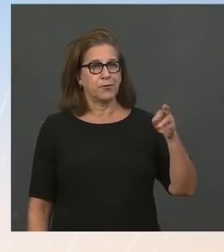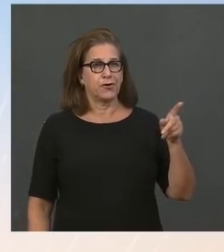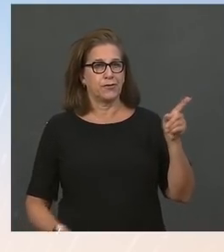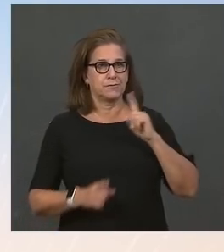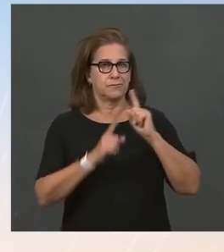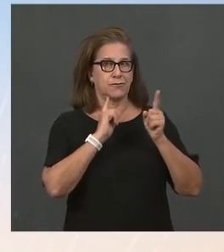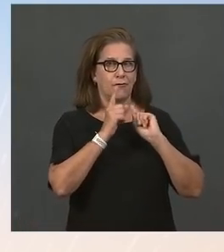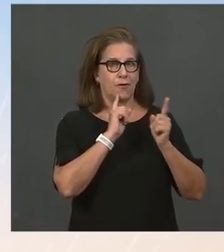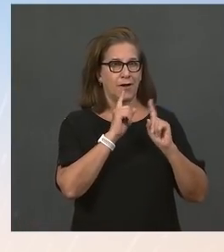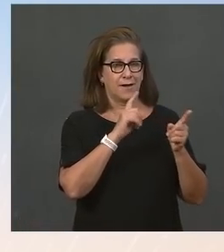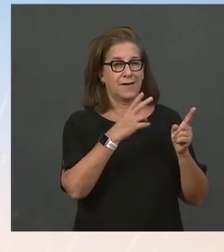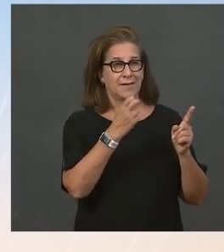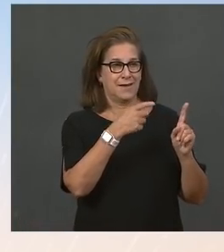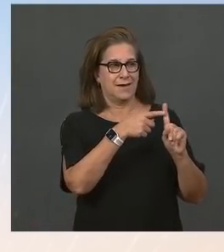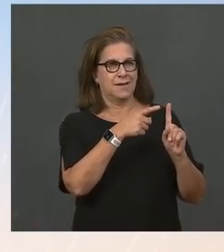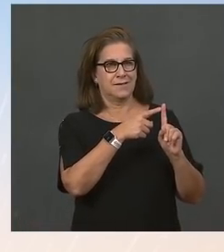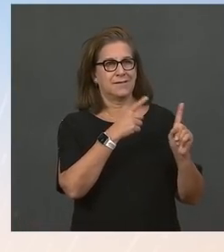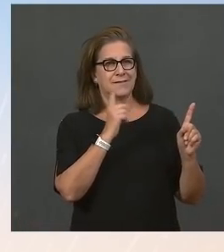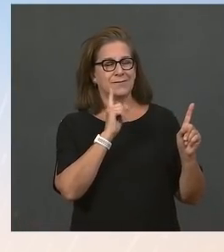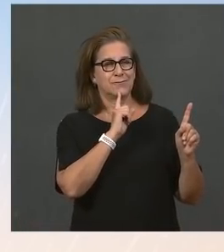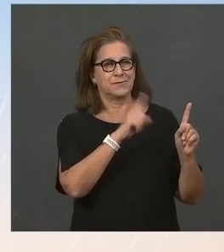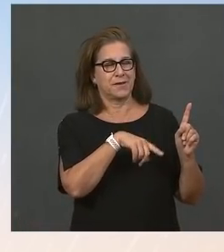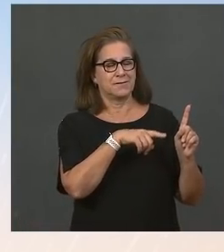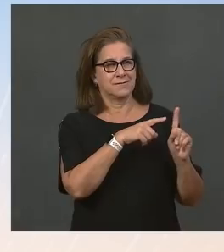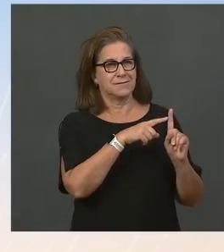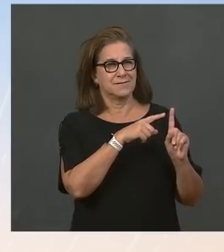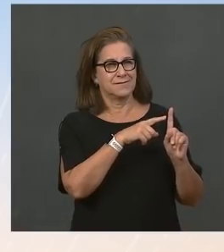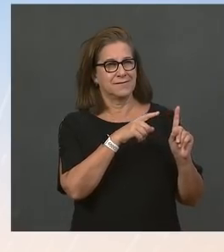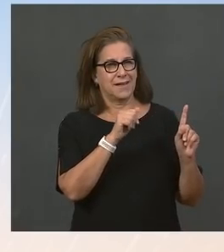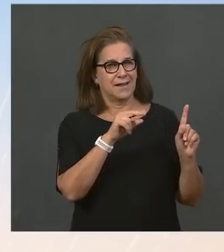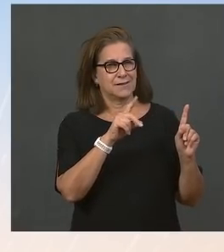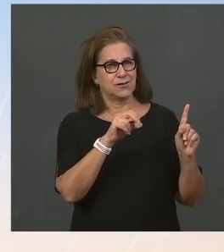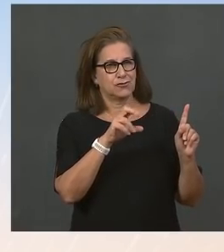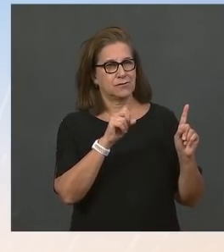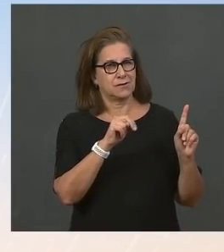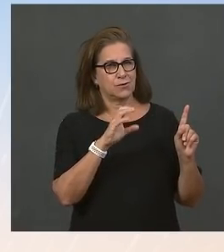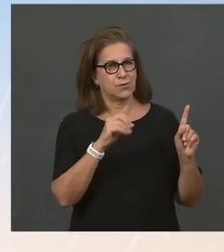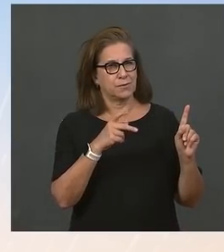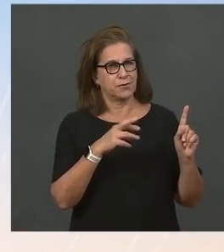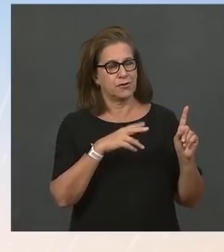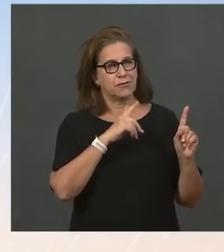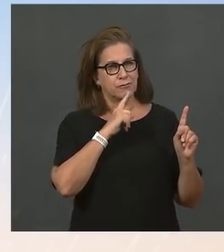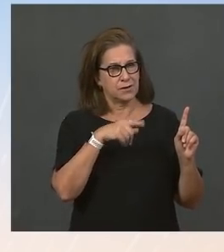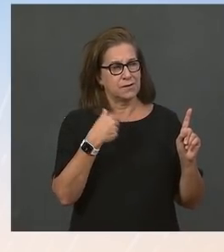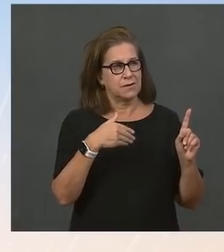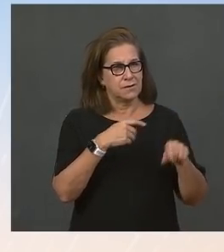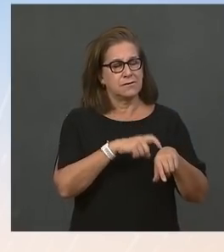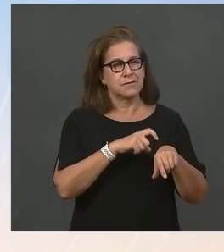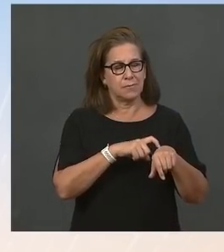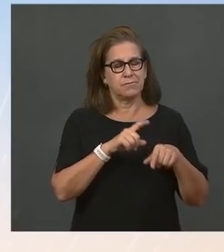where we are getting into the nitty-gritty details, and the President is deeply engaged in those discussions. I think what you saw last night --